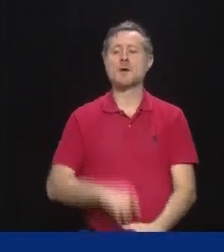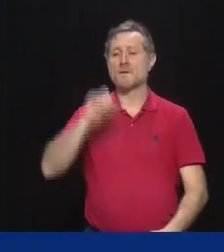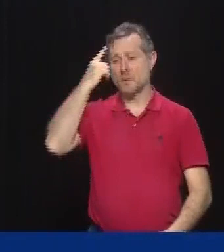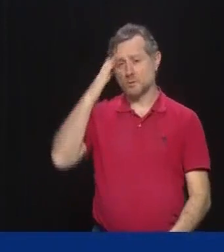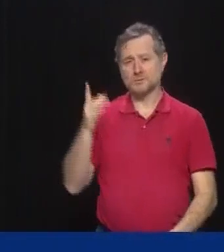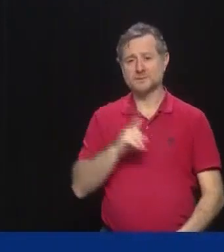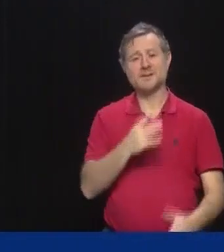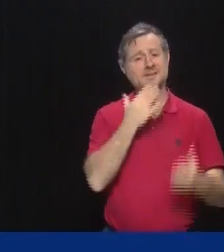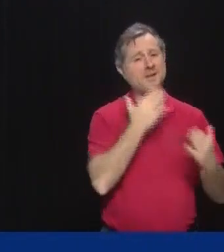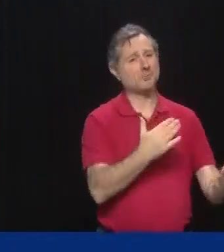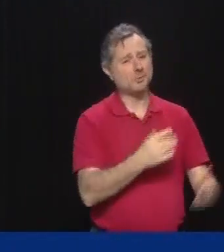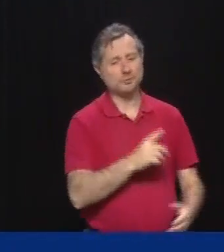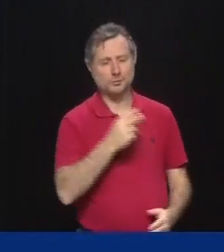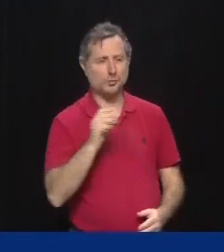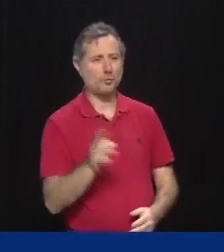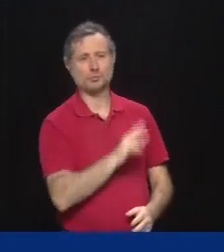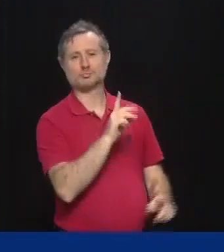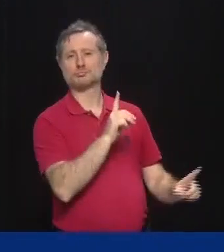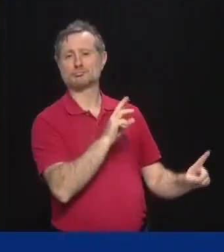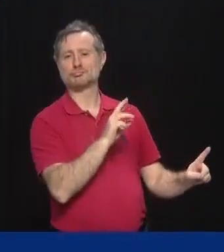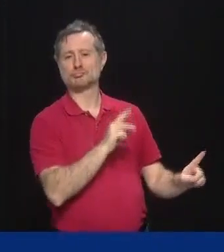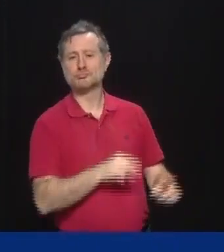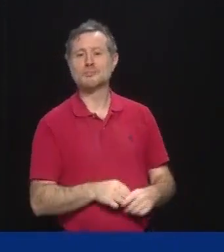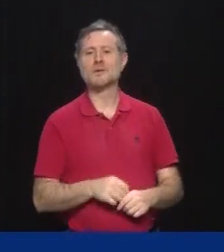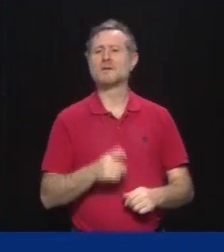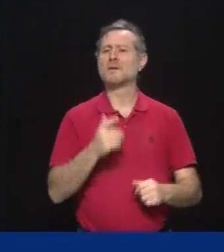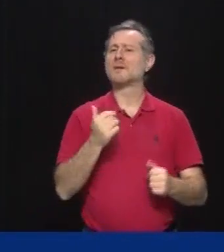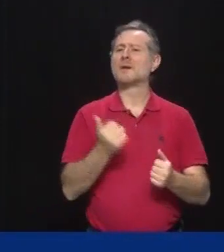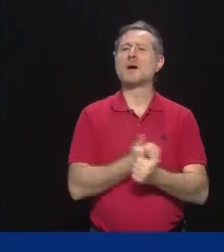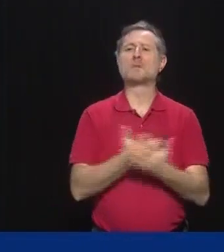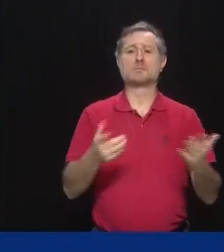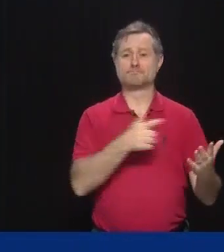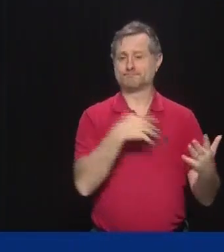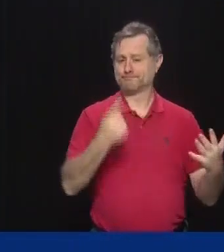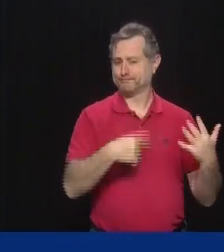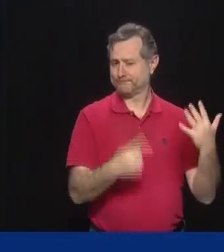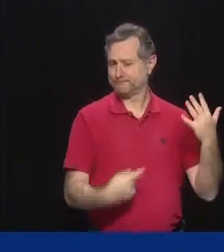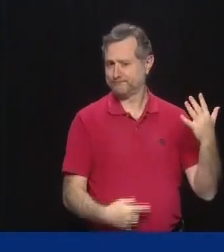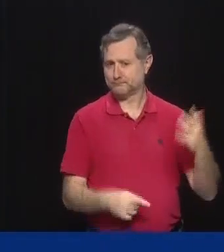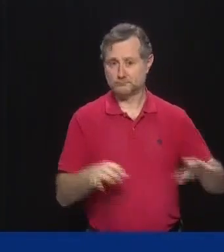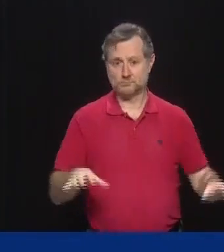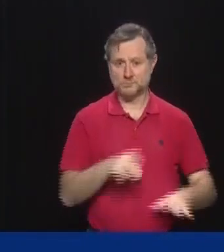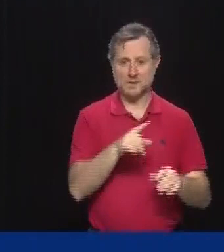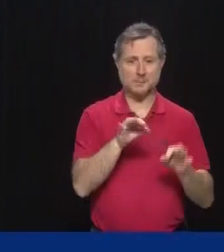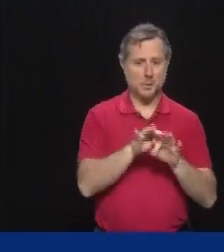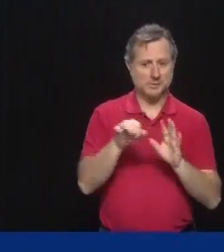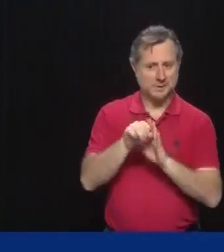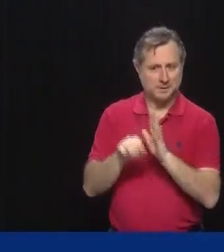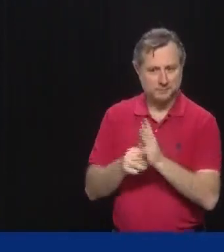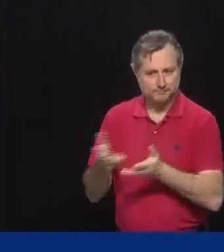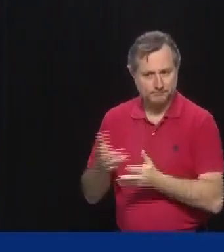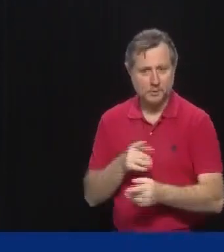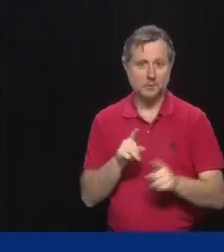OVERCOME THE PANDEMIC. THANK YOU. THANK YOU, DOCTOR. ON TOP OF EVERYTHING ELSE YOU'RE